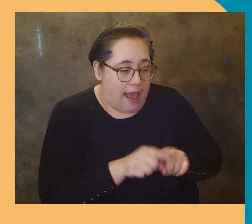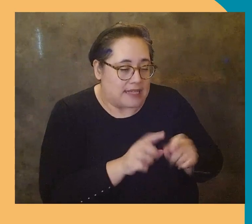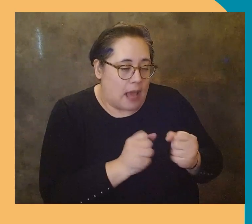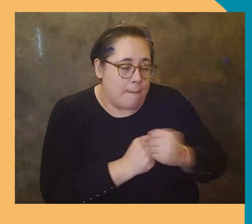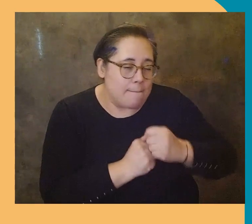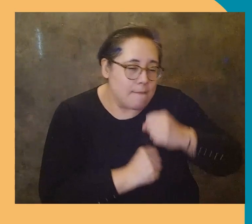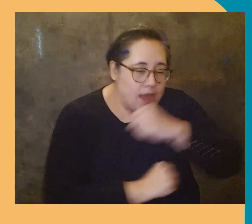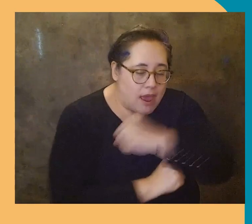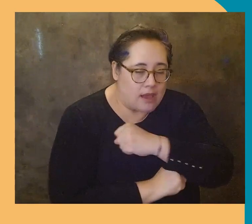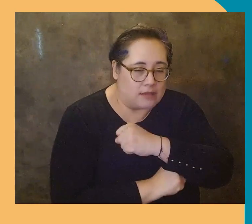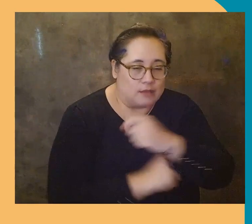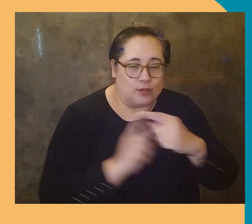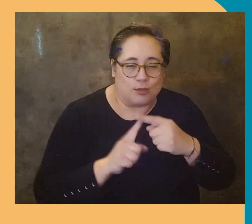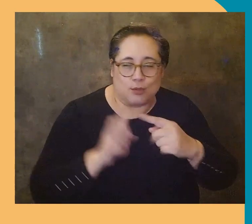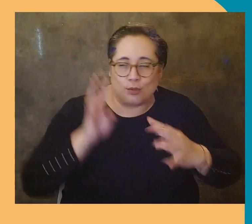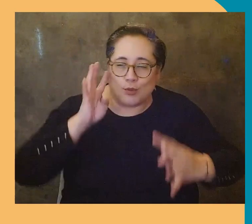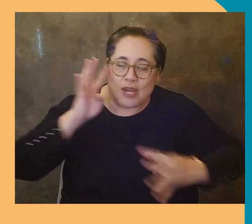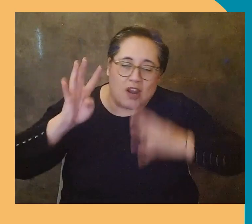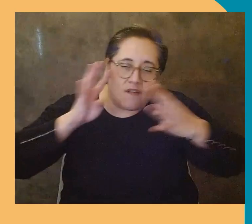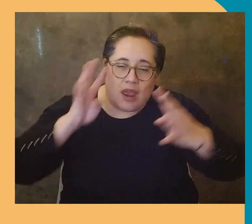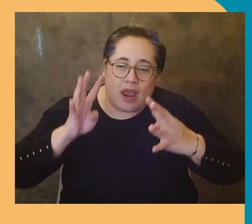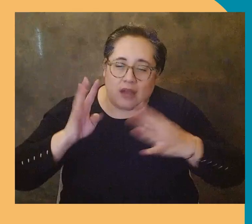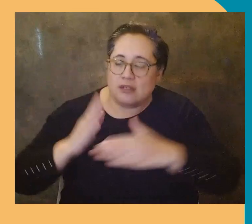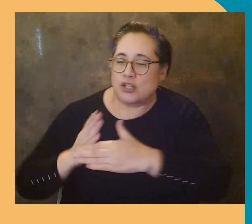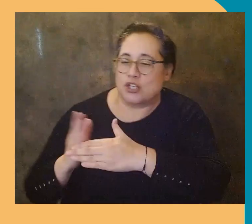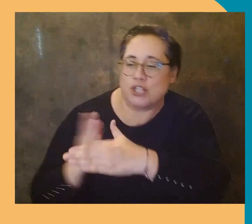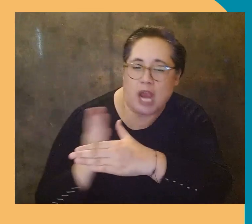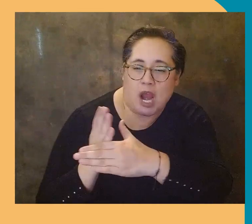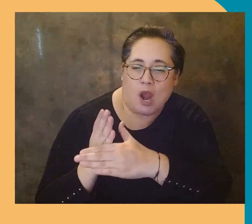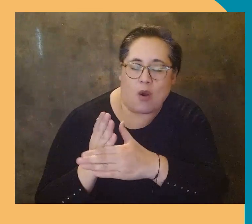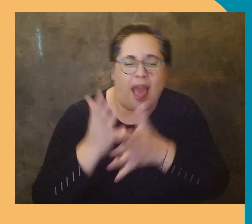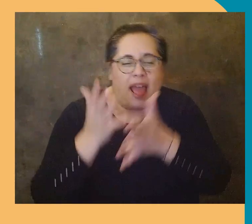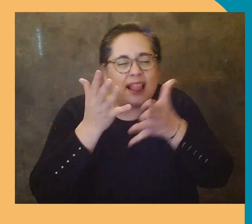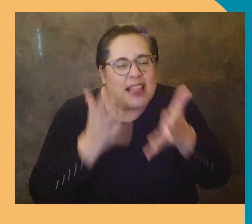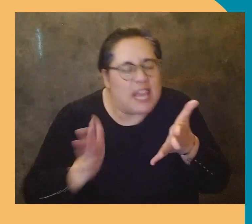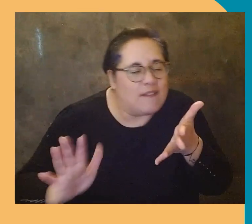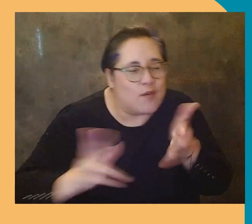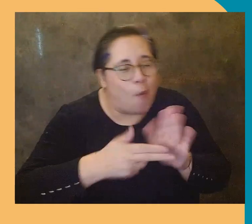foundation to innovate, to share and to leave a ... lasting impact.